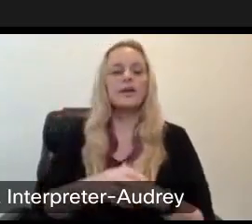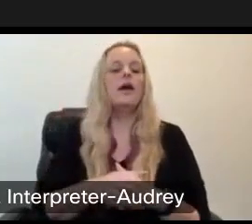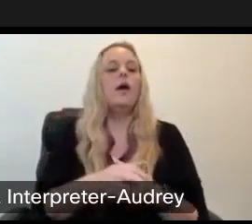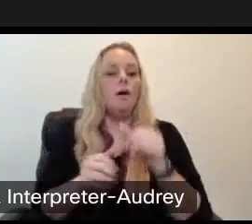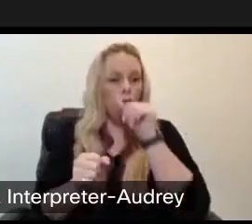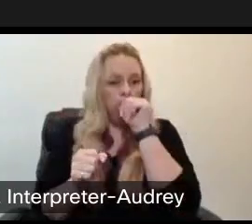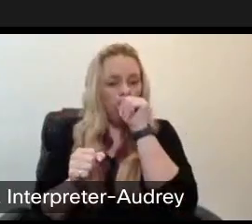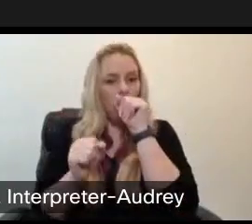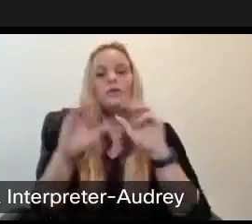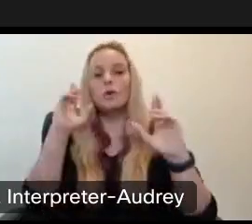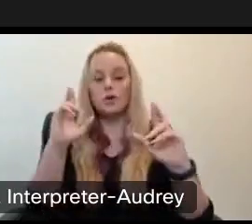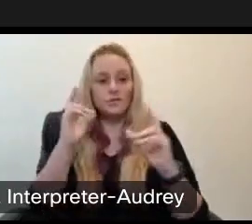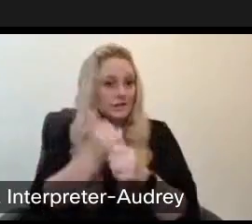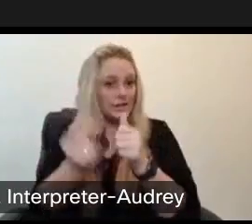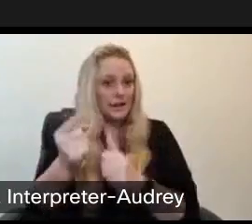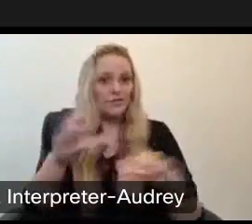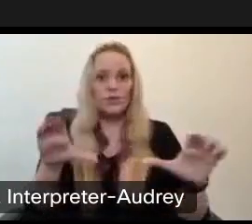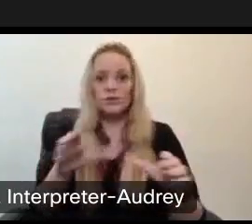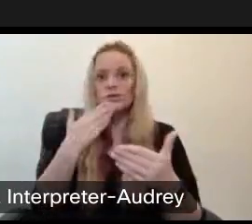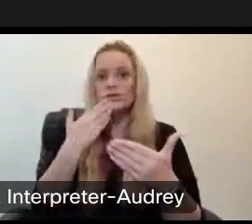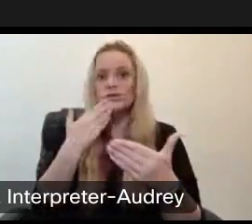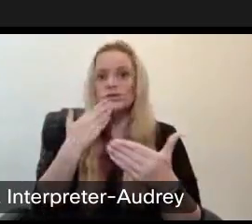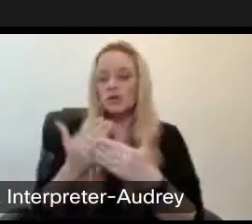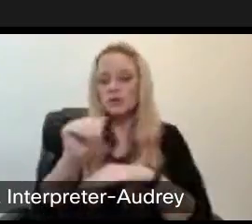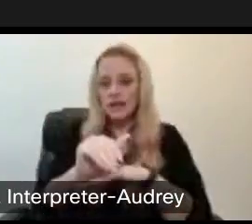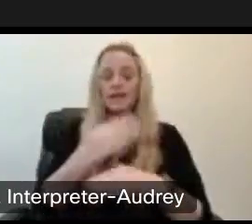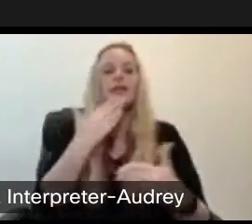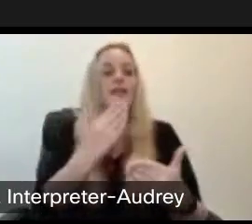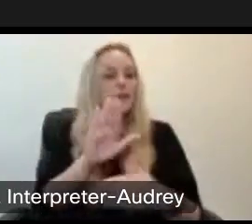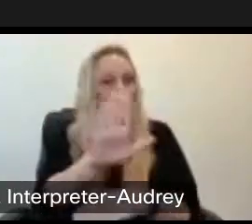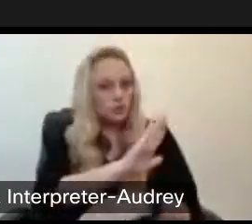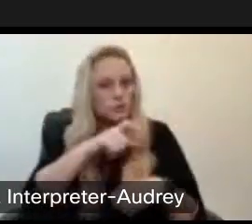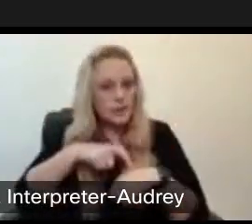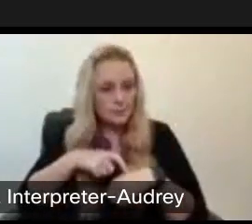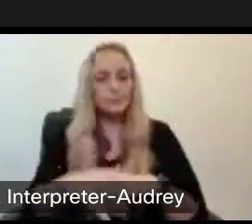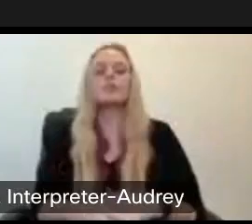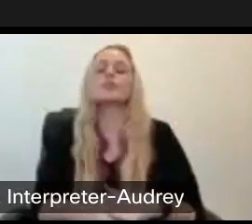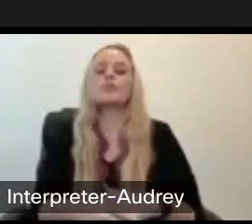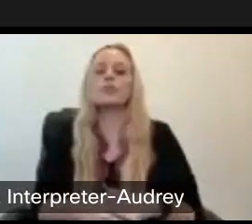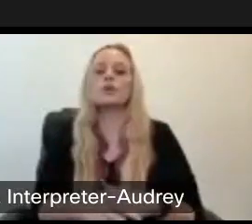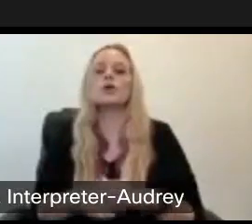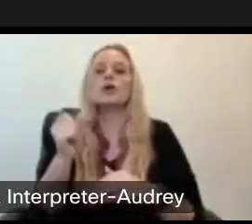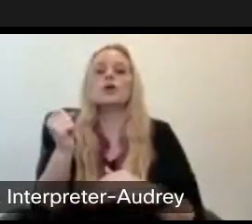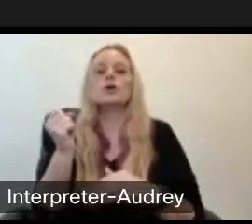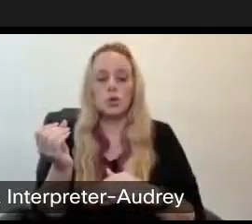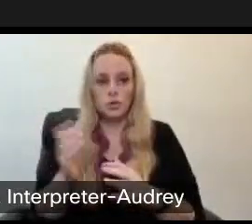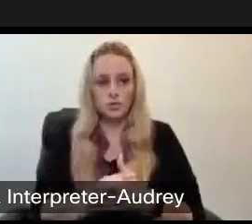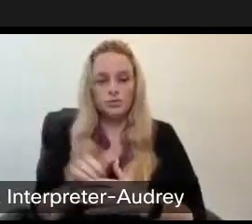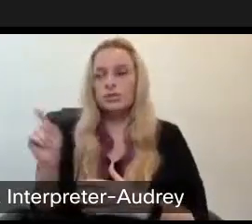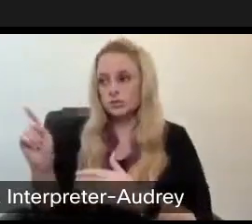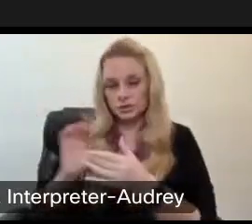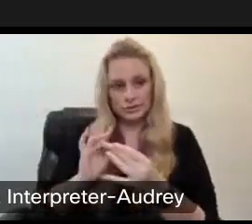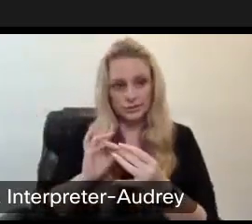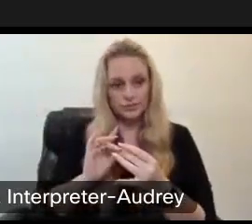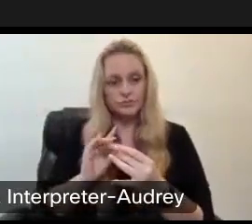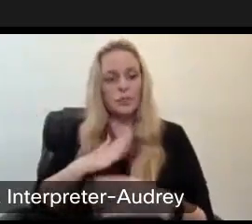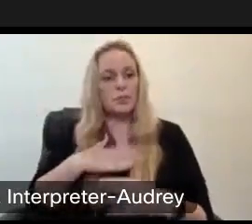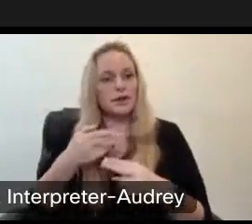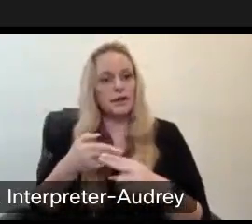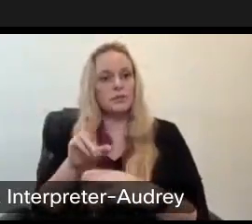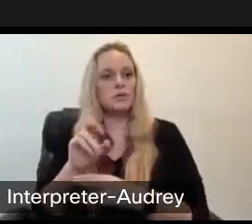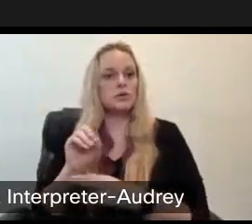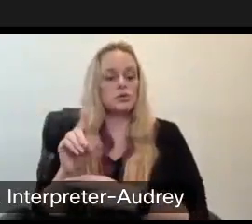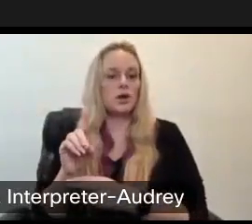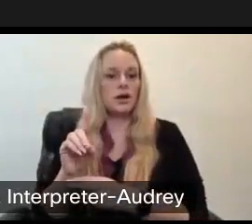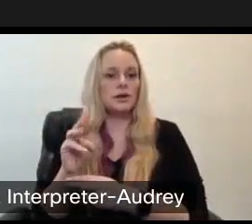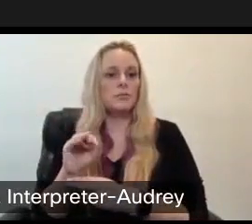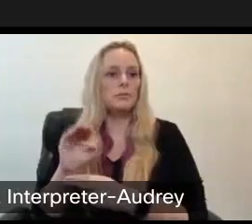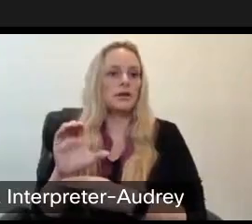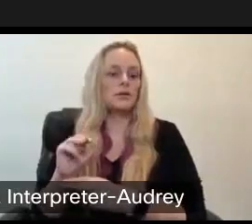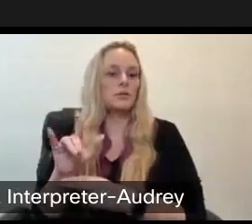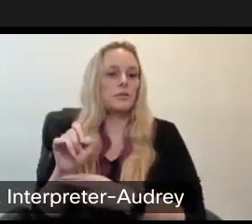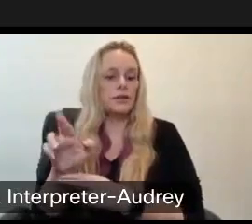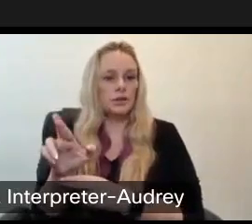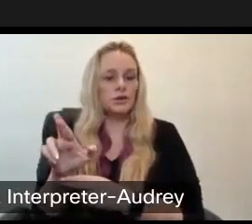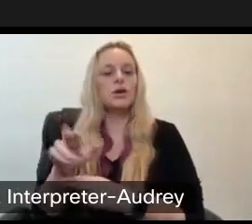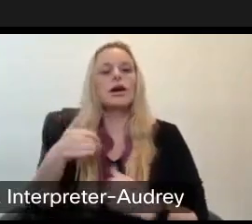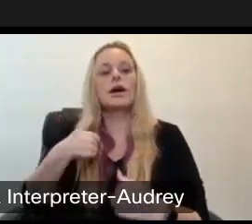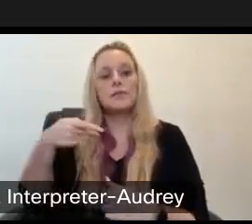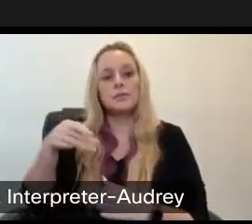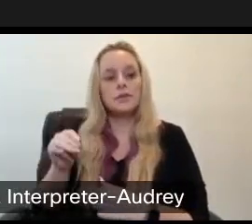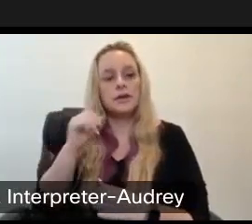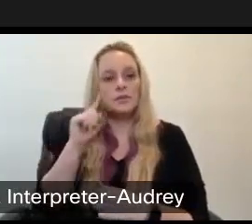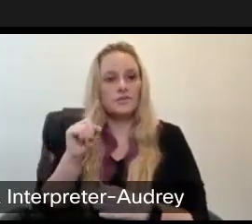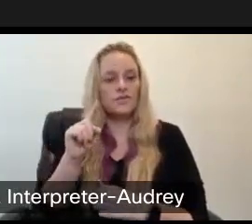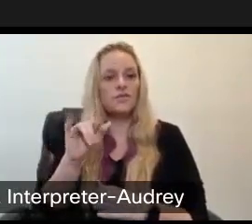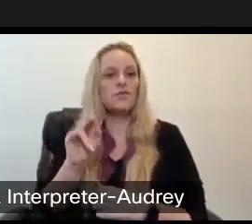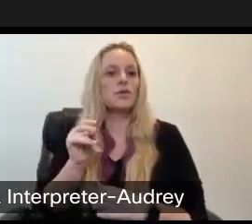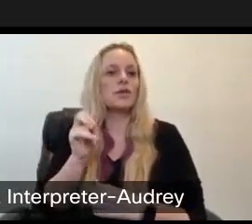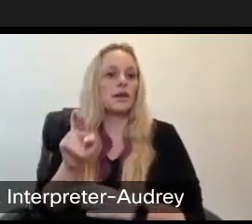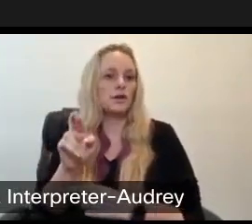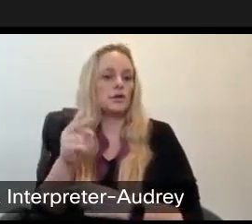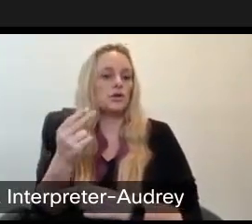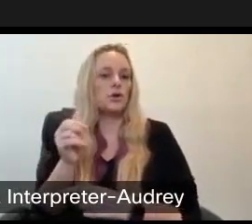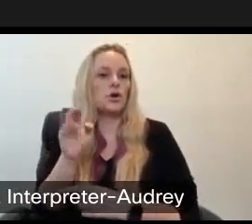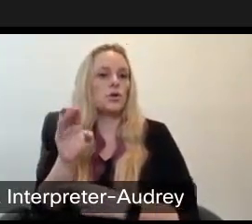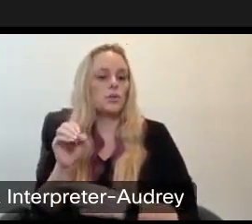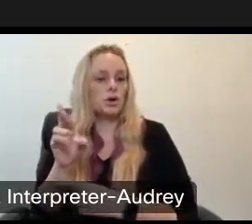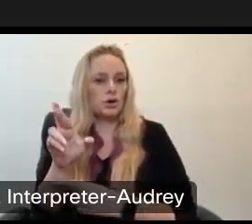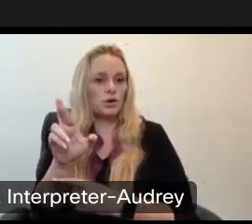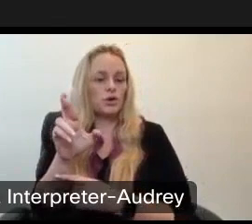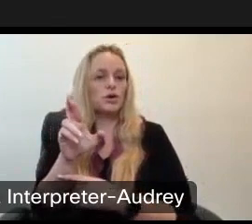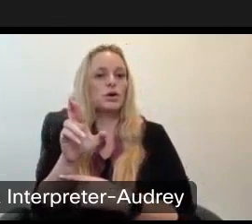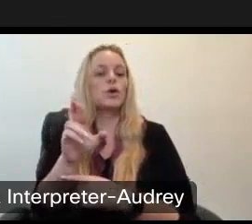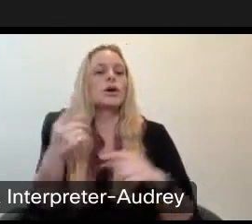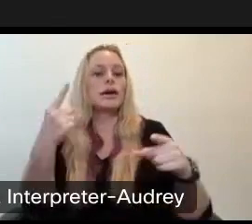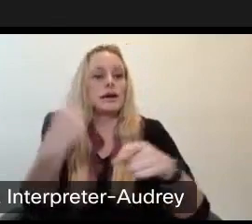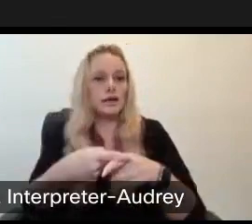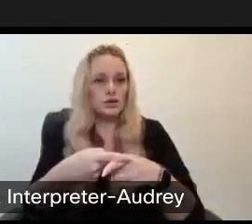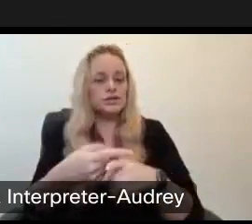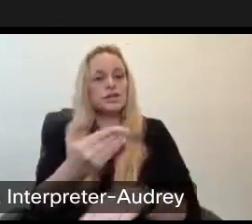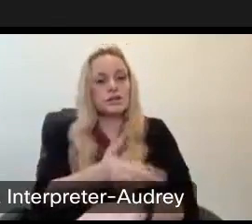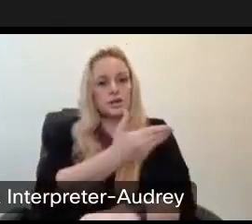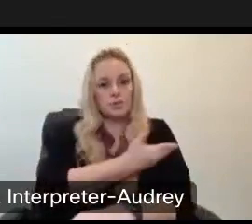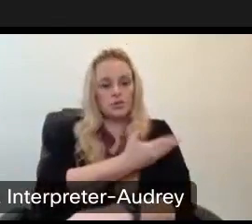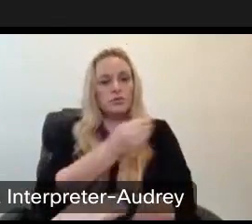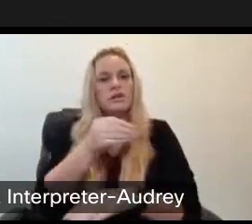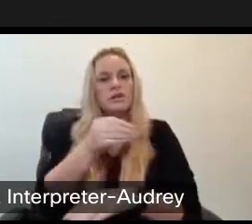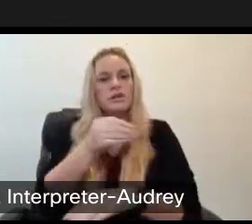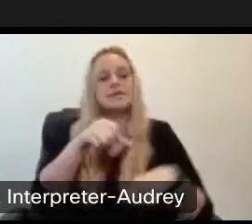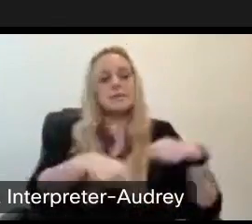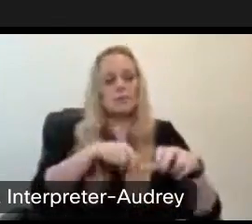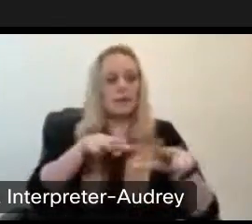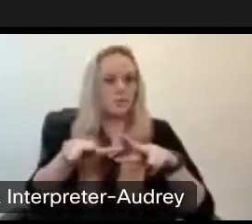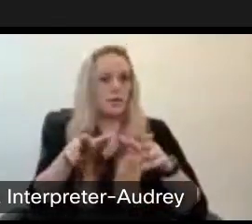Hopefully everyone is doing good tonight and thank you for your time. So, as she stated, my name is Rob vickmiller. I am the PM for the internal Harbor Intersection improvements and bike way finding Signage Project TR 17303.